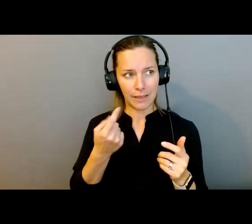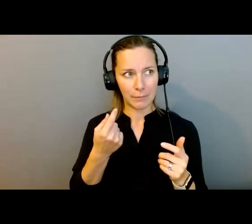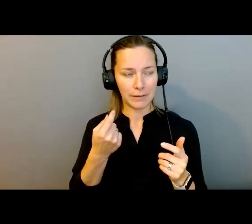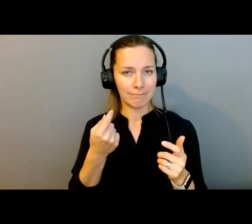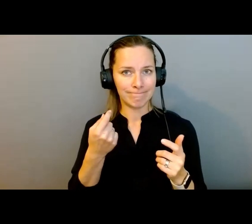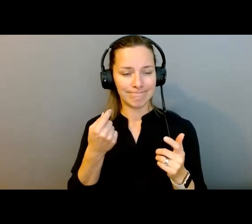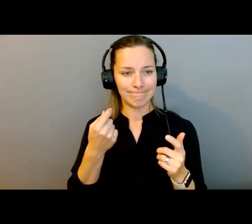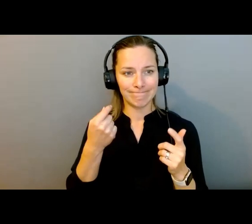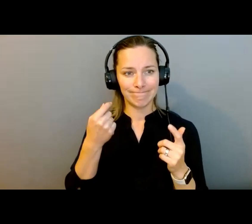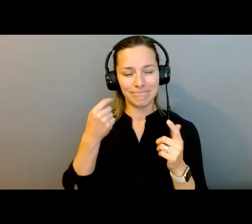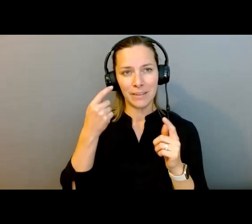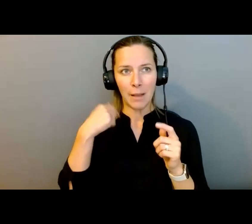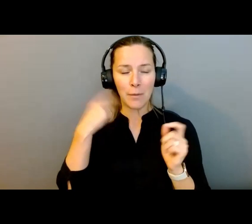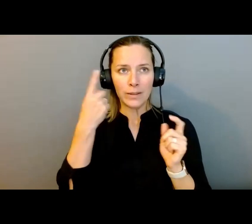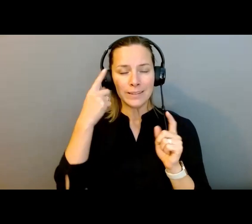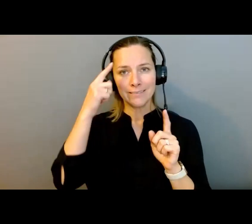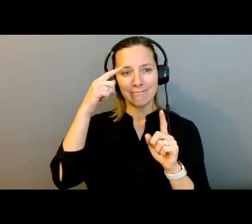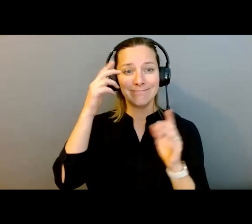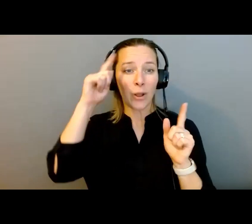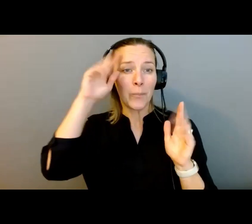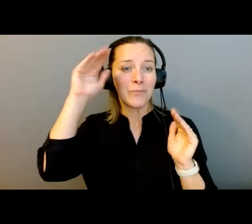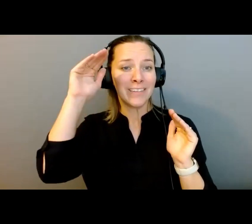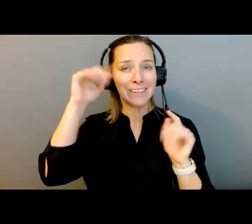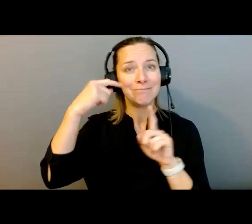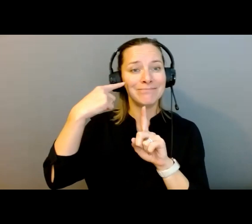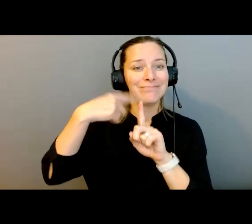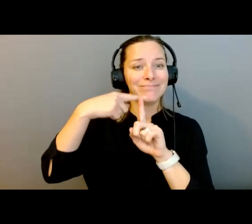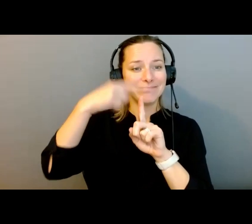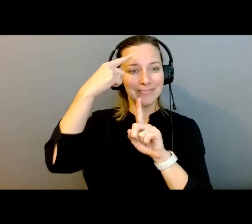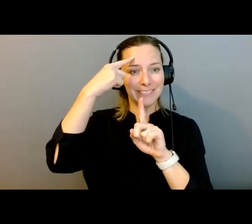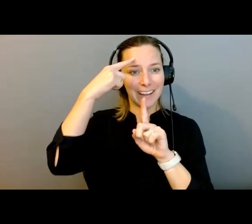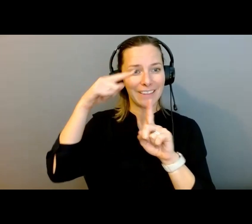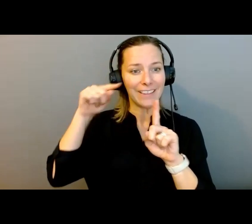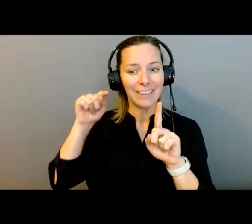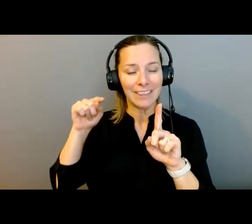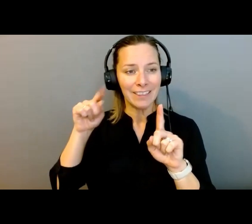I appreciate that. I'm always hopeful that there will be some kind of transformative